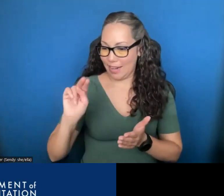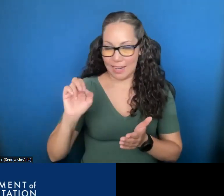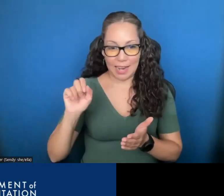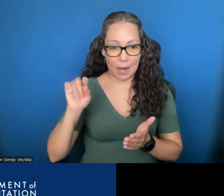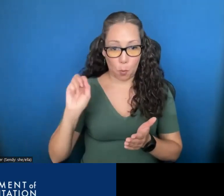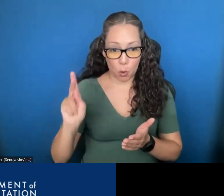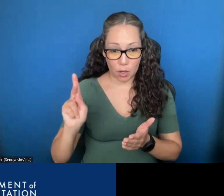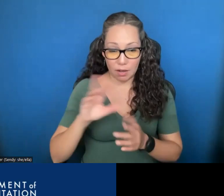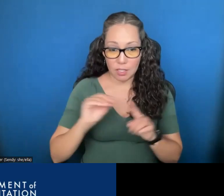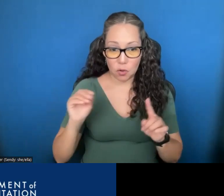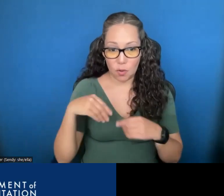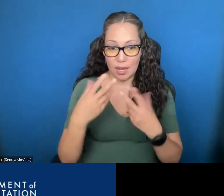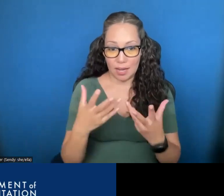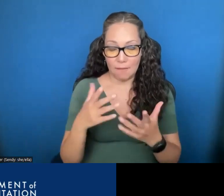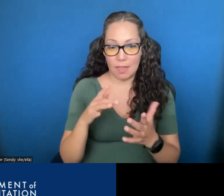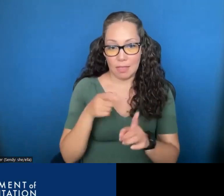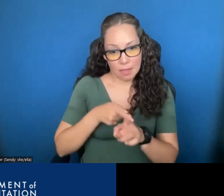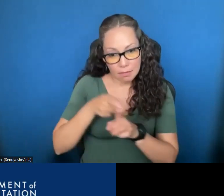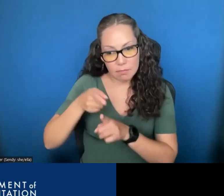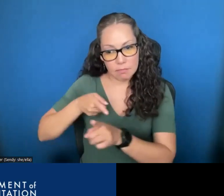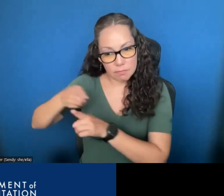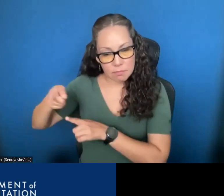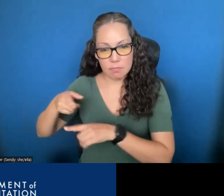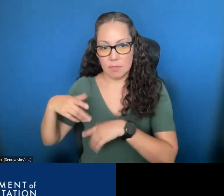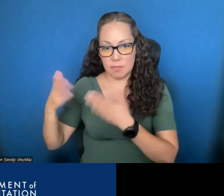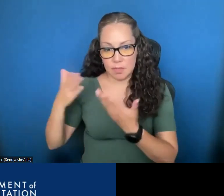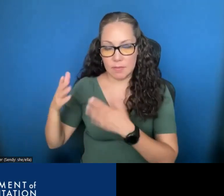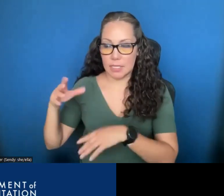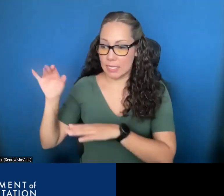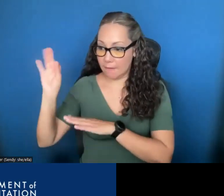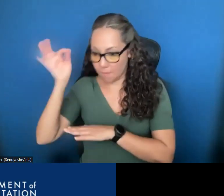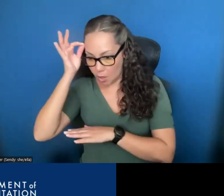Independent Living Services both the federal core services and the state core services that